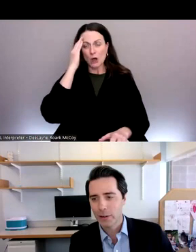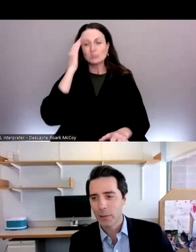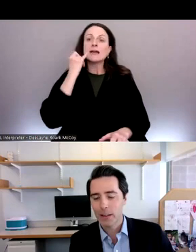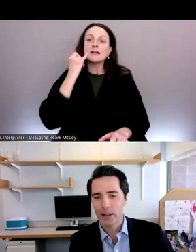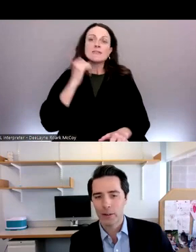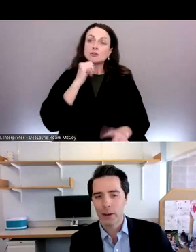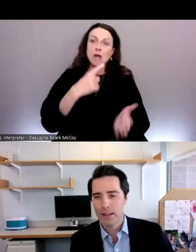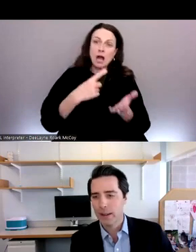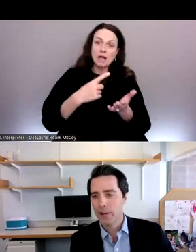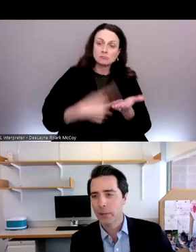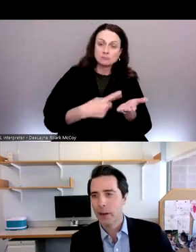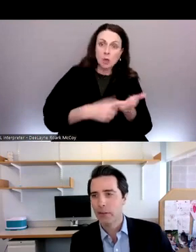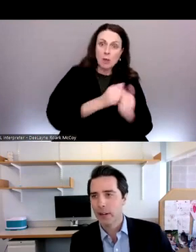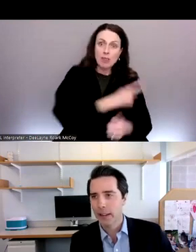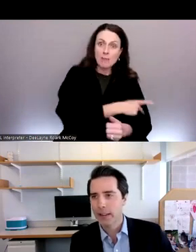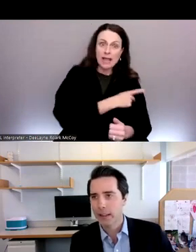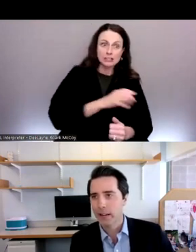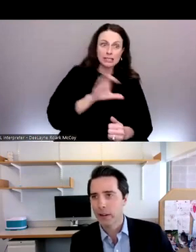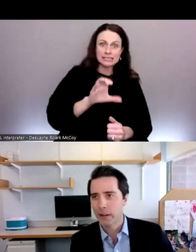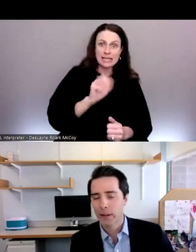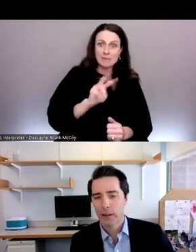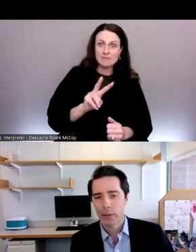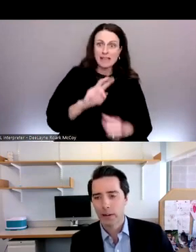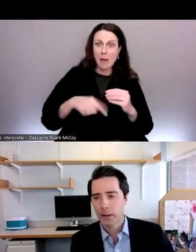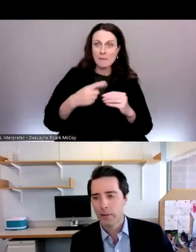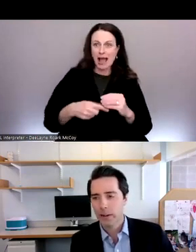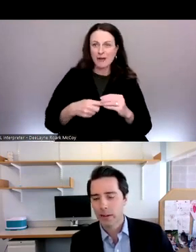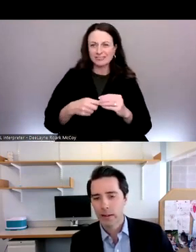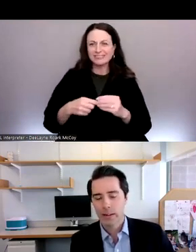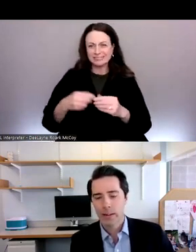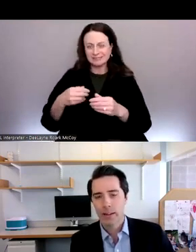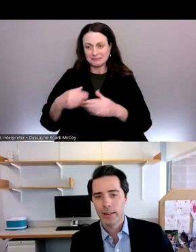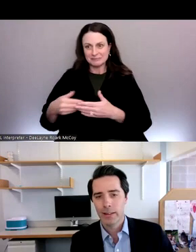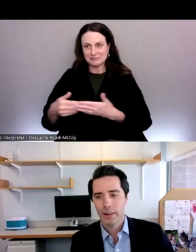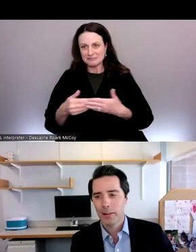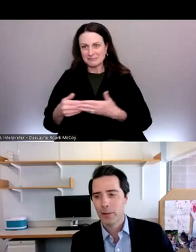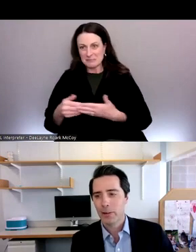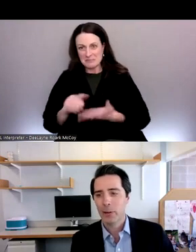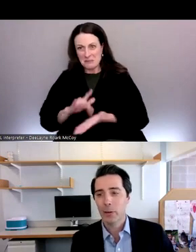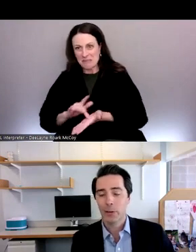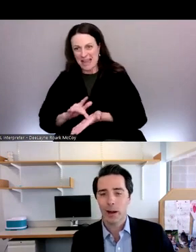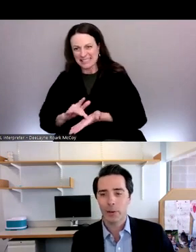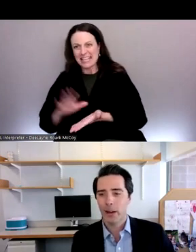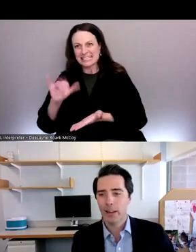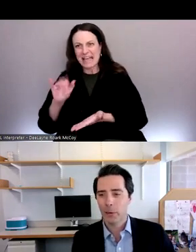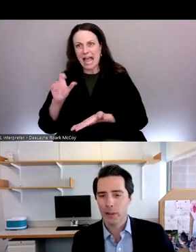to a patient who has CMV about valgan cyclovir when they're an infant then